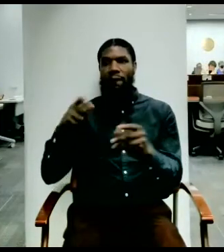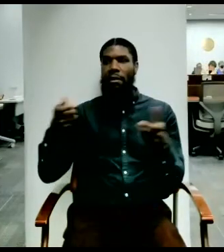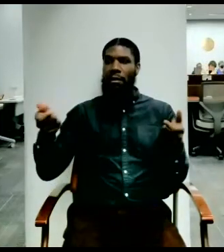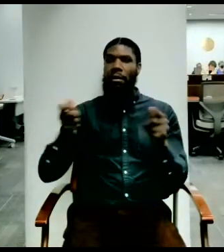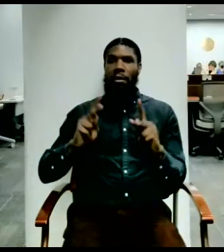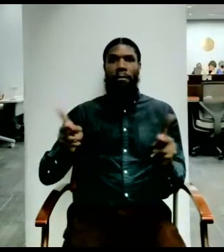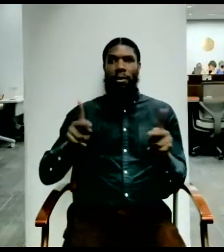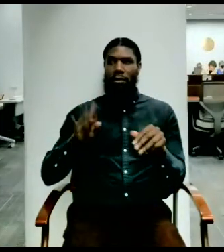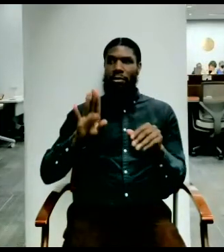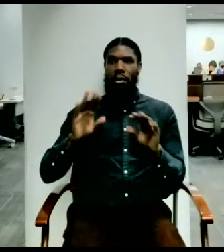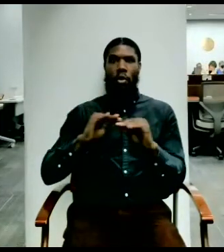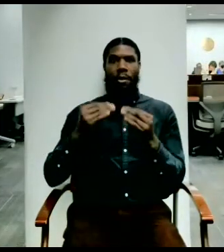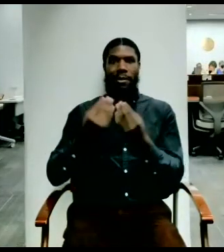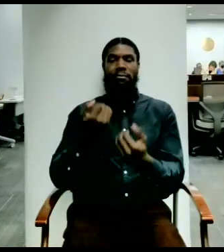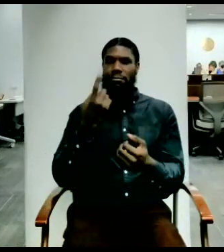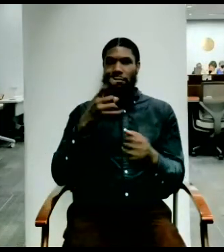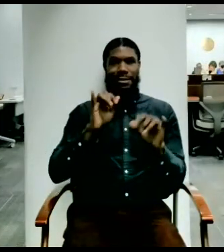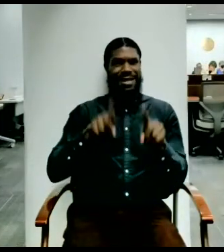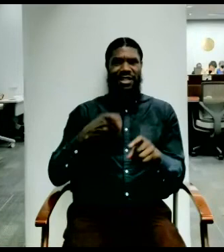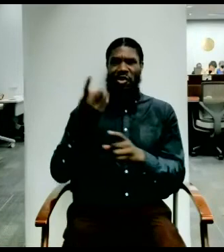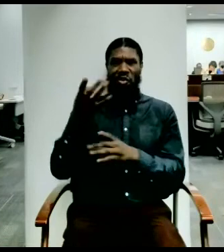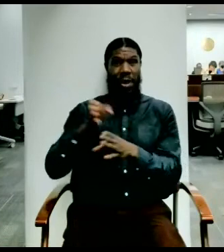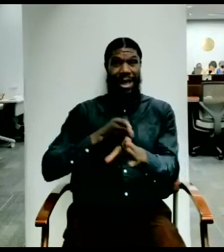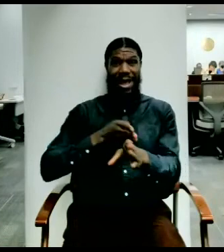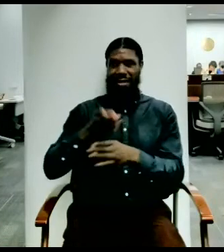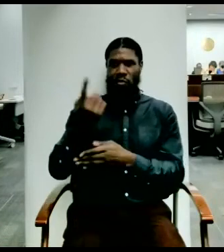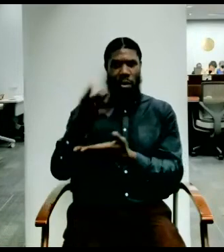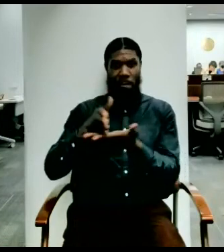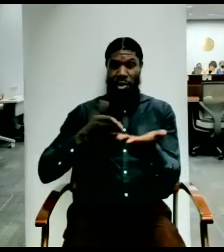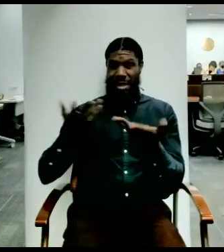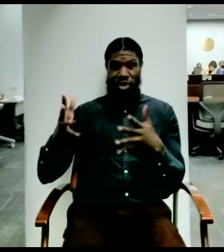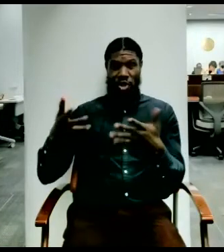So testing is just one aspect of it. Because we're trying to get people in